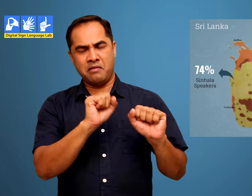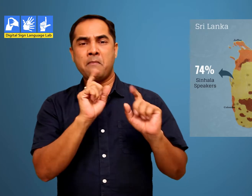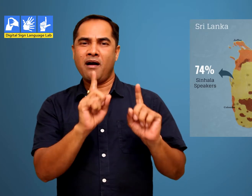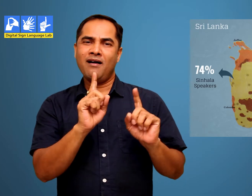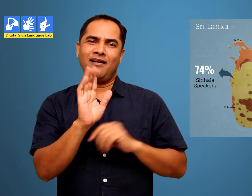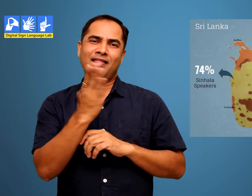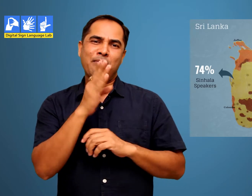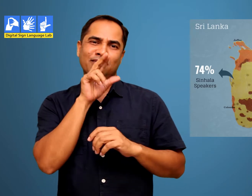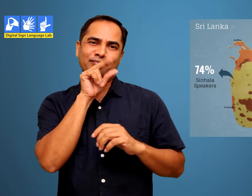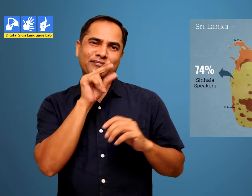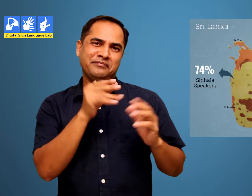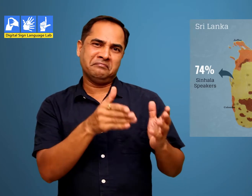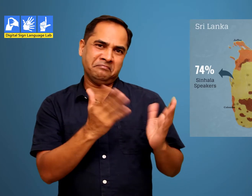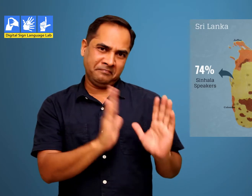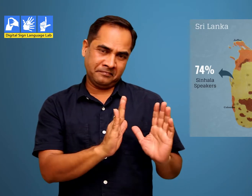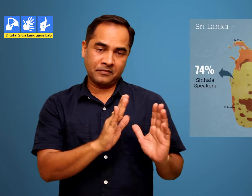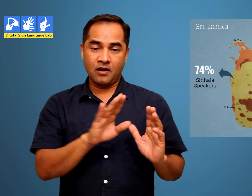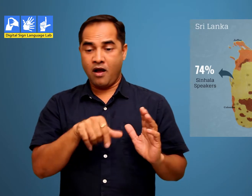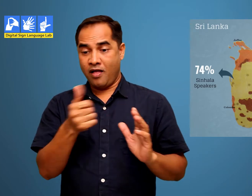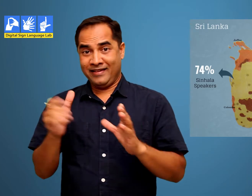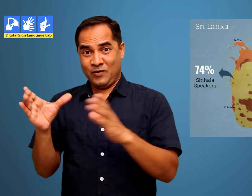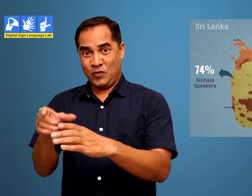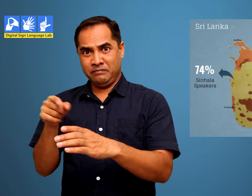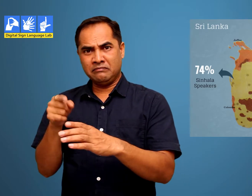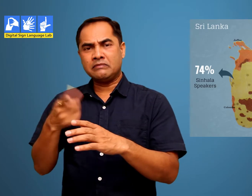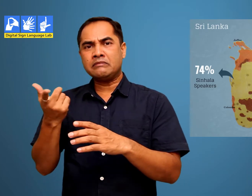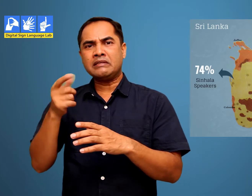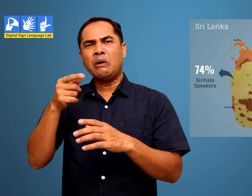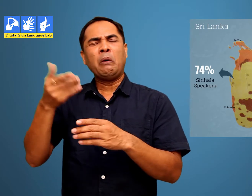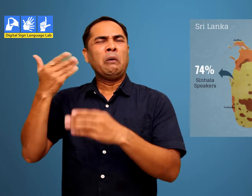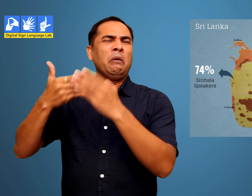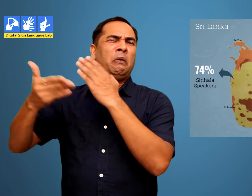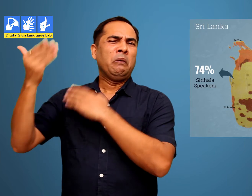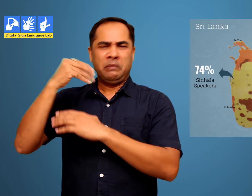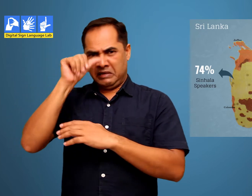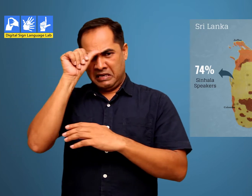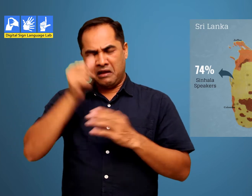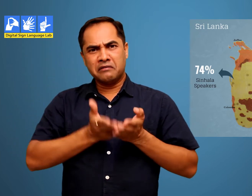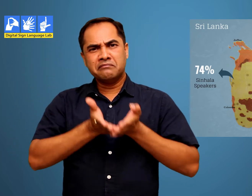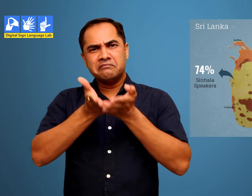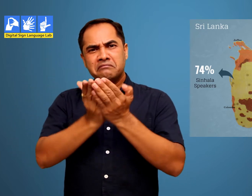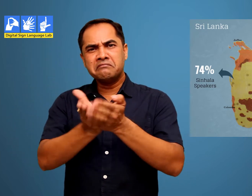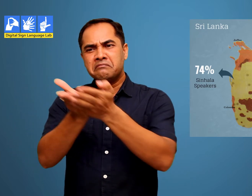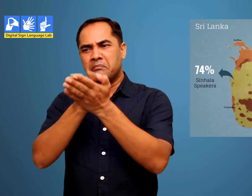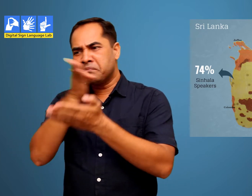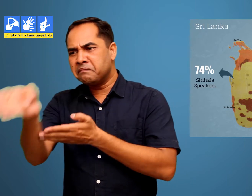second one are people who have migrated from India during the colonial period